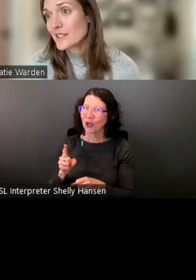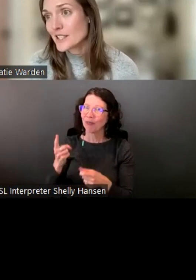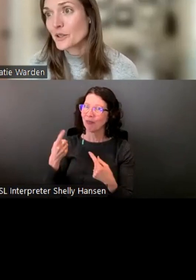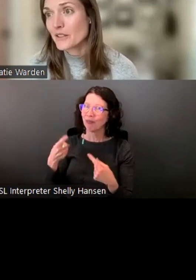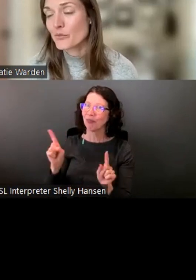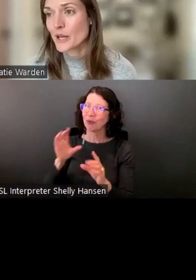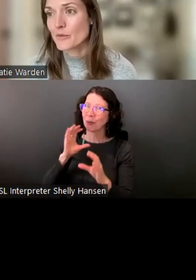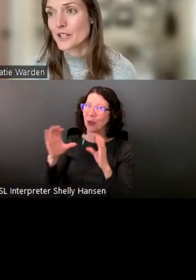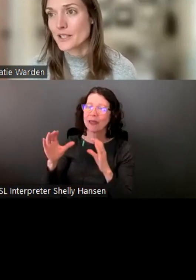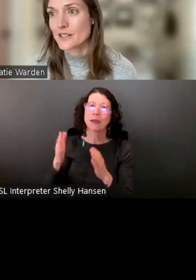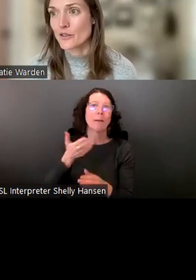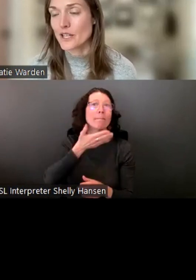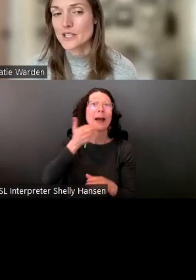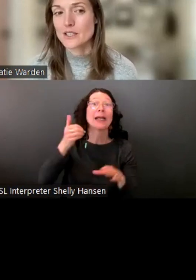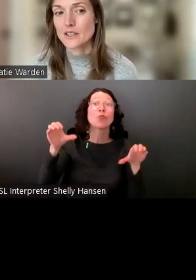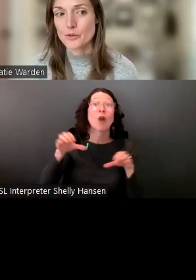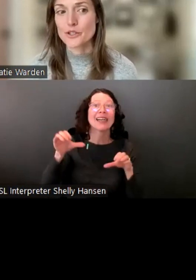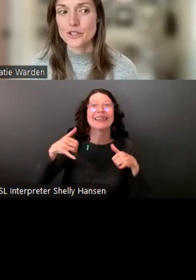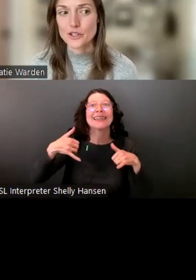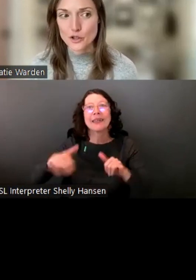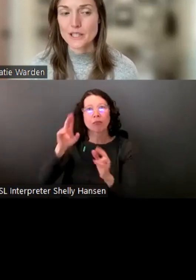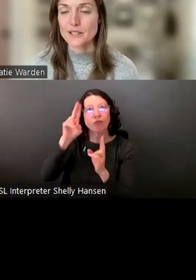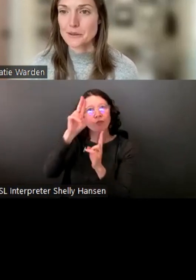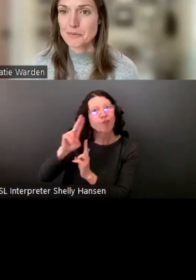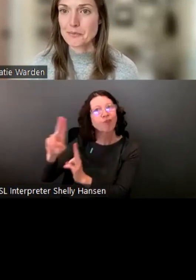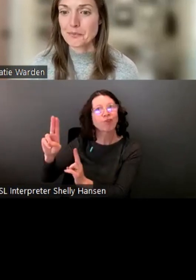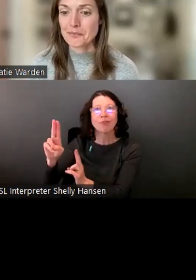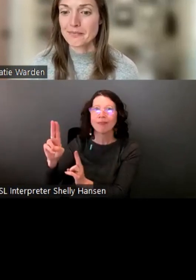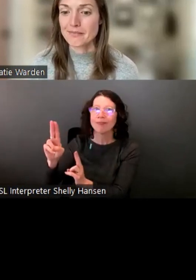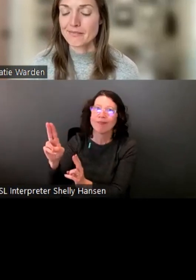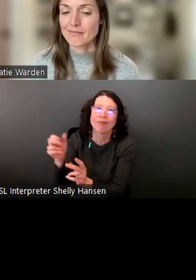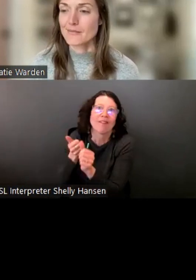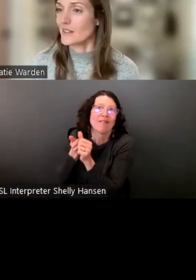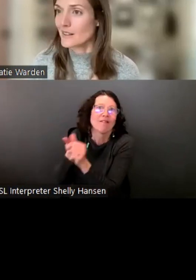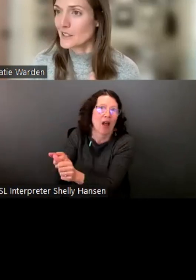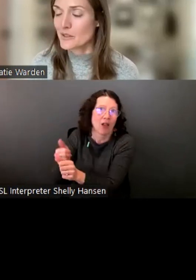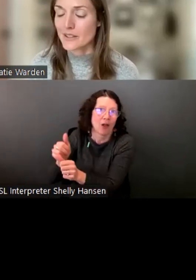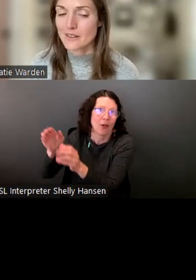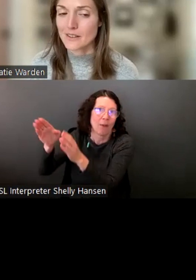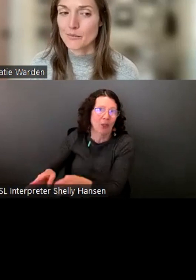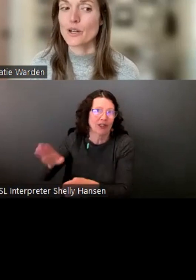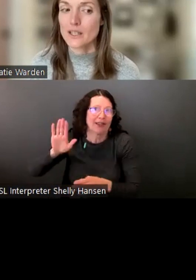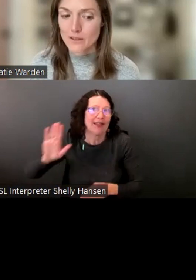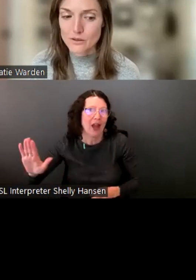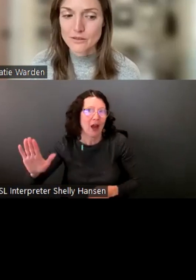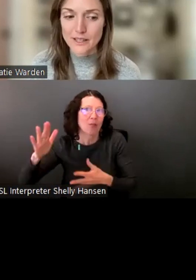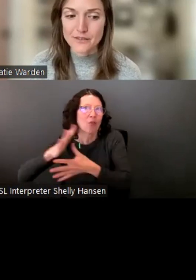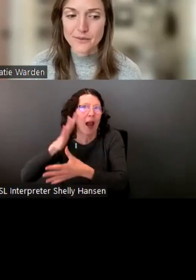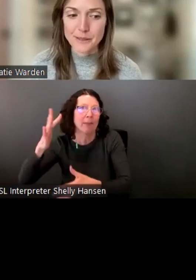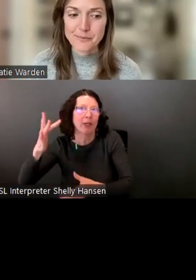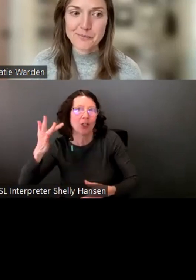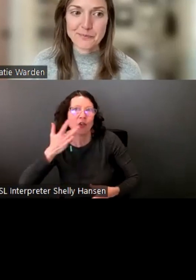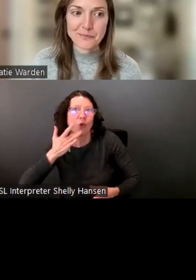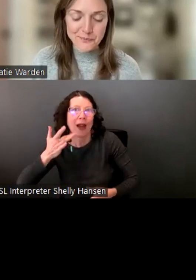to still give primary consideration to the person's choice. And I thought that was very practical advice from him.